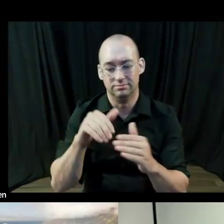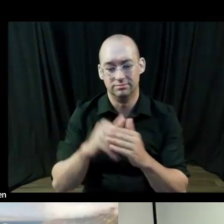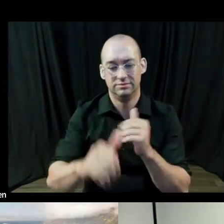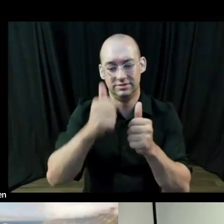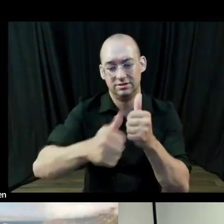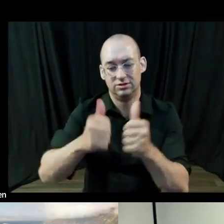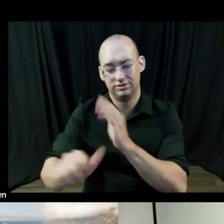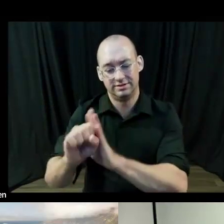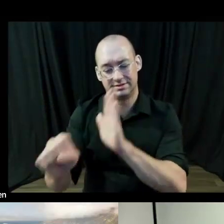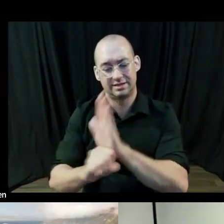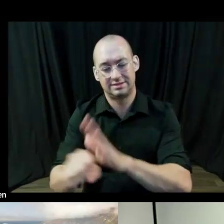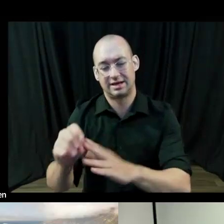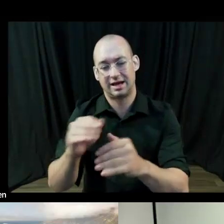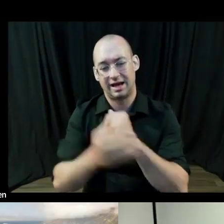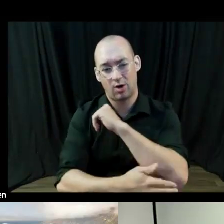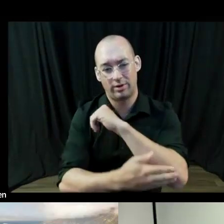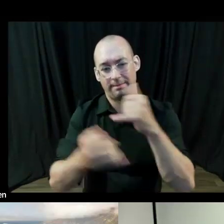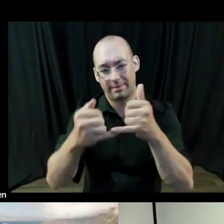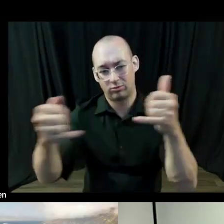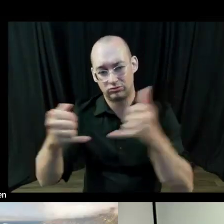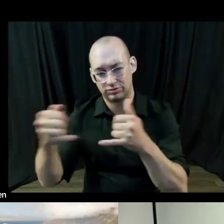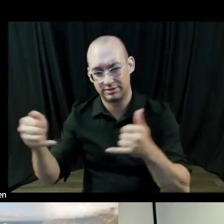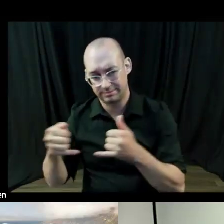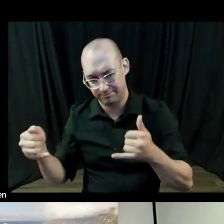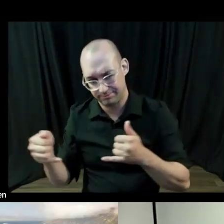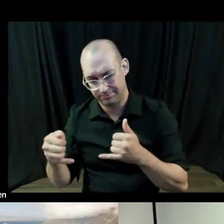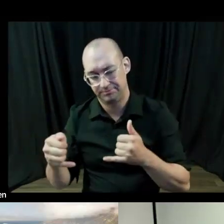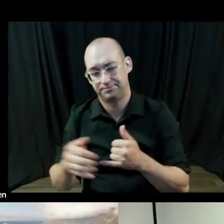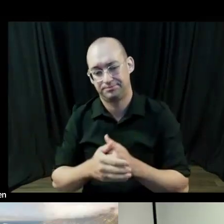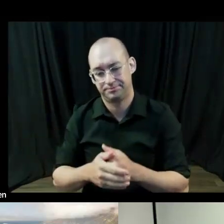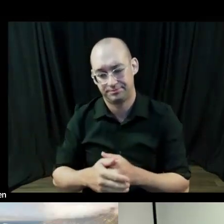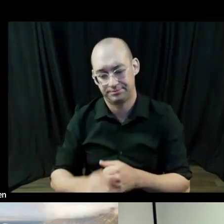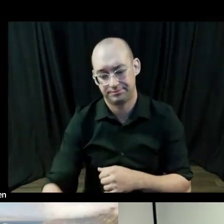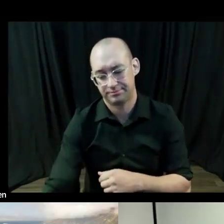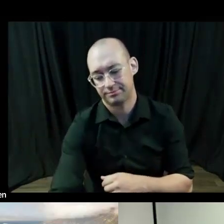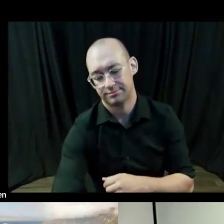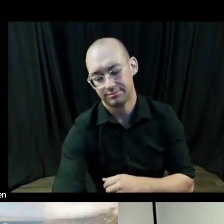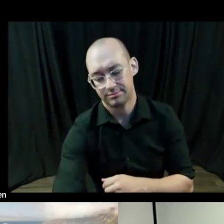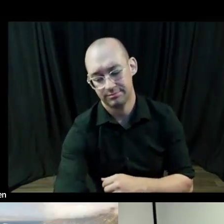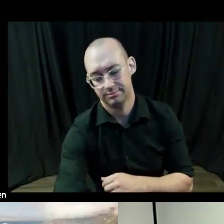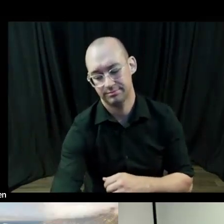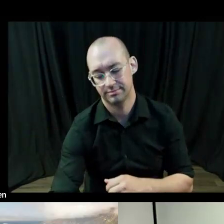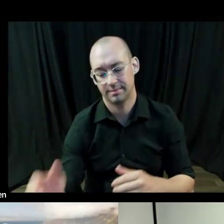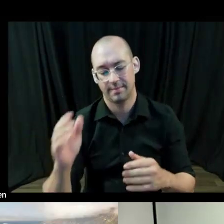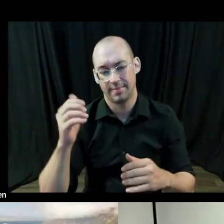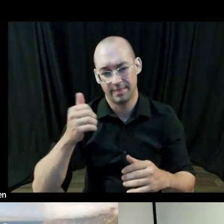and county boundaries that where those funds are designated for within that county boundary. And